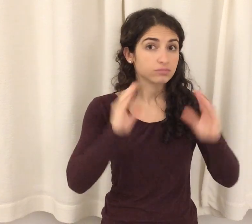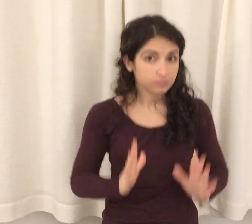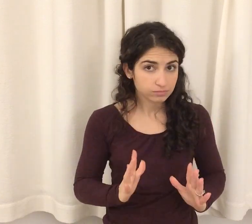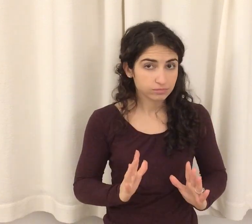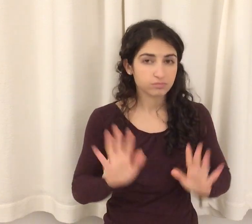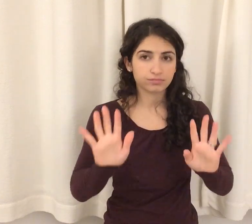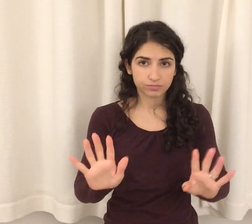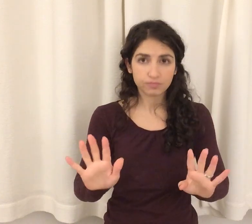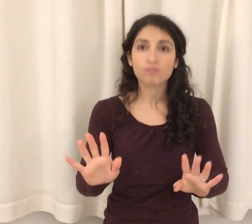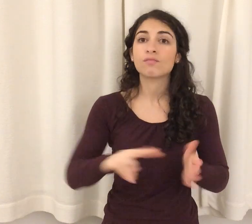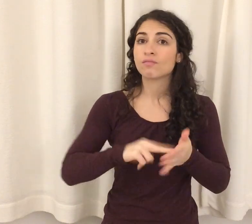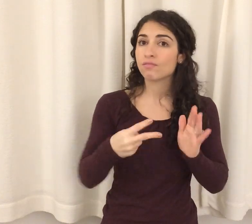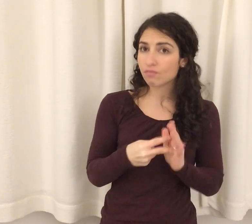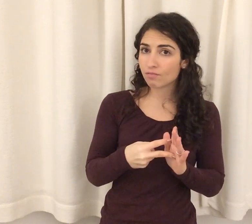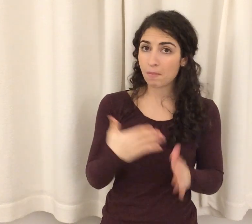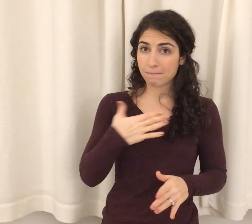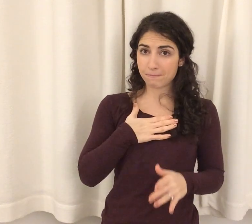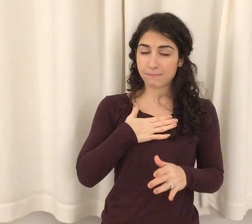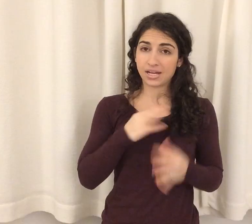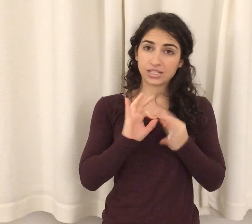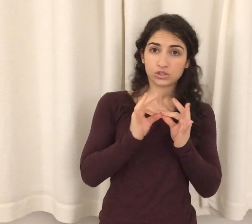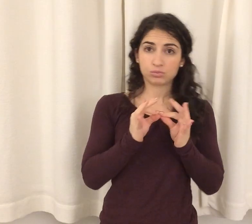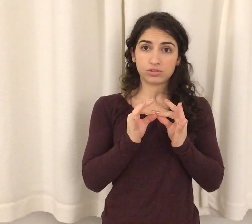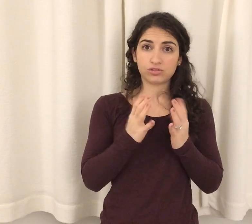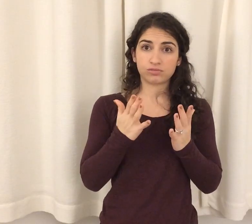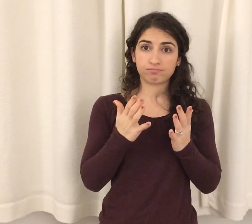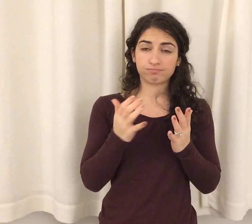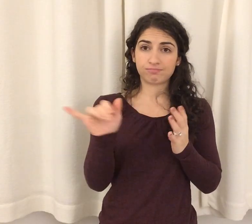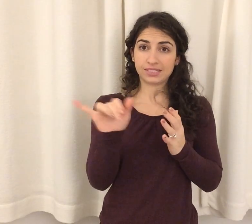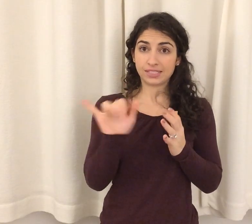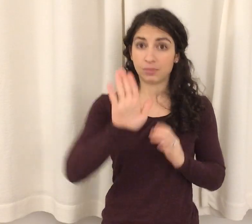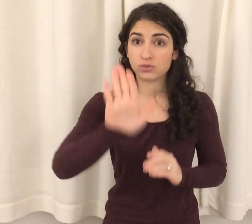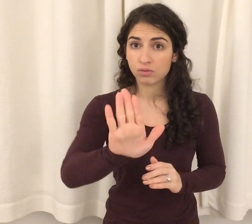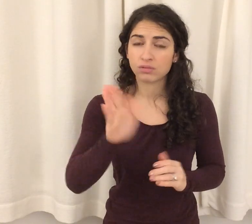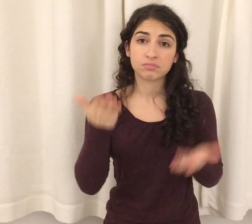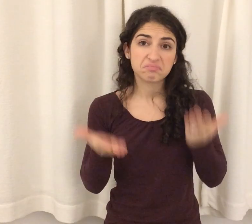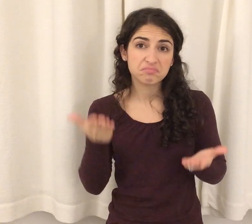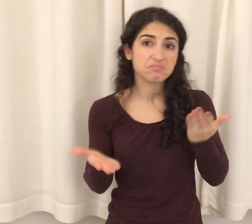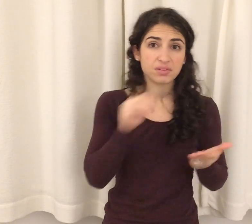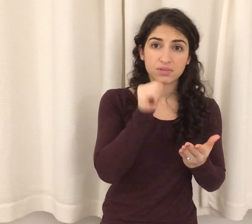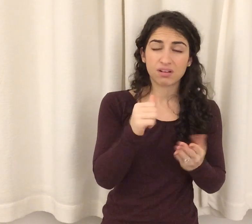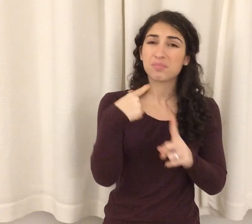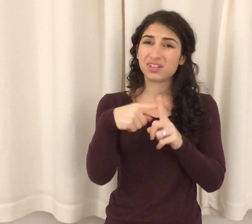an interpreter; I am a teacher. That means my interpretation might not be the same